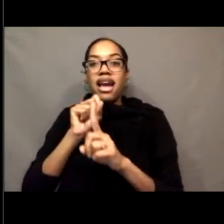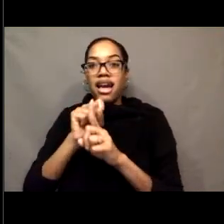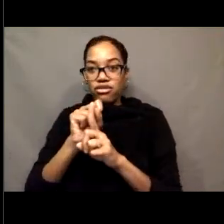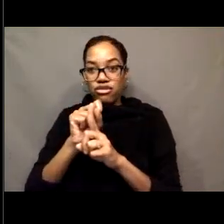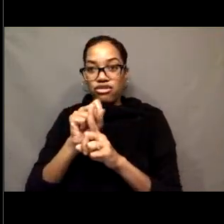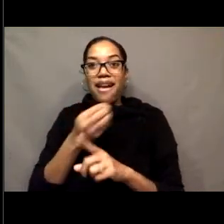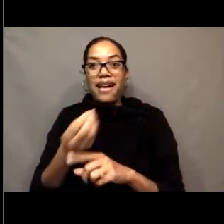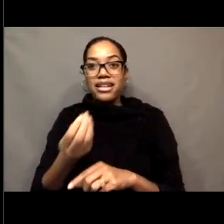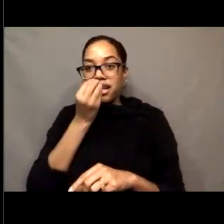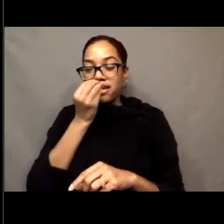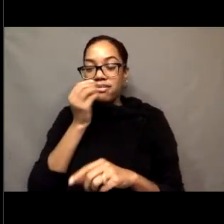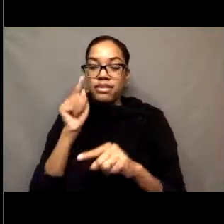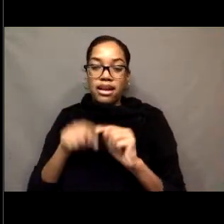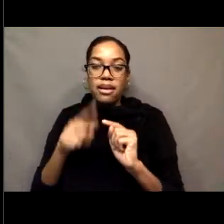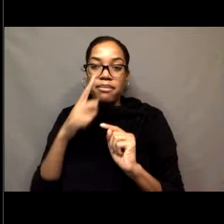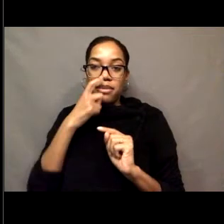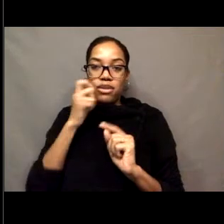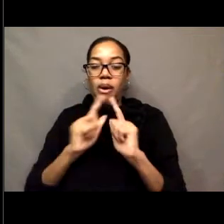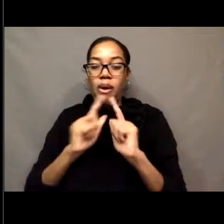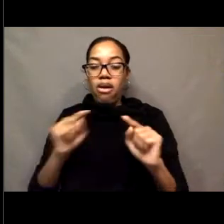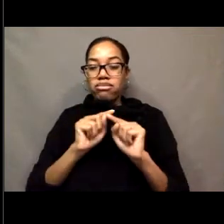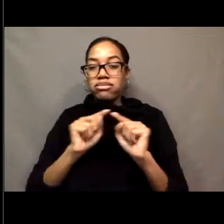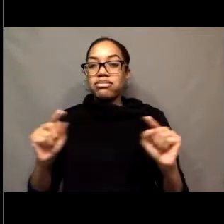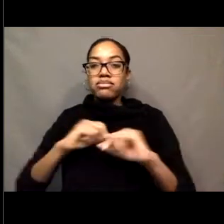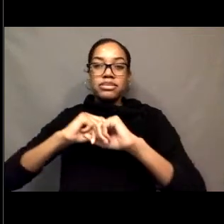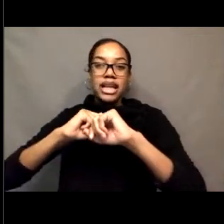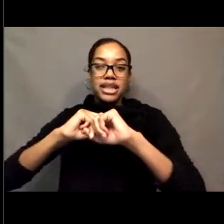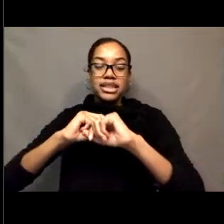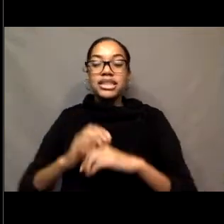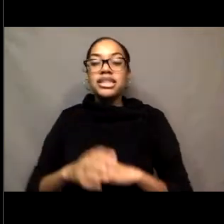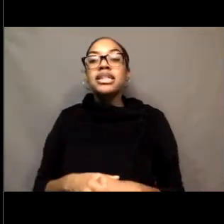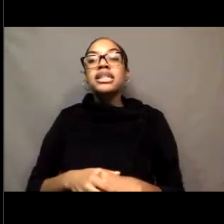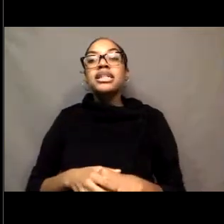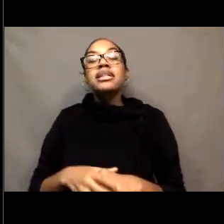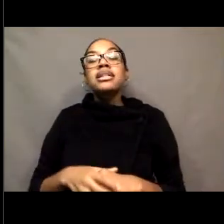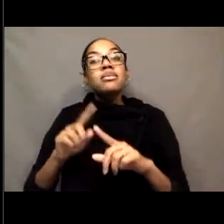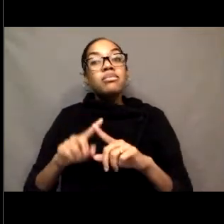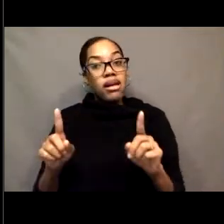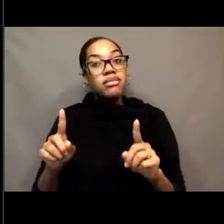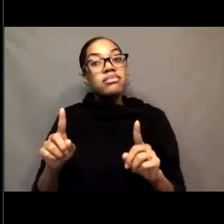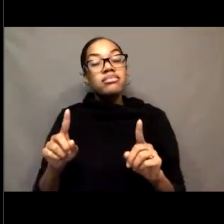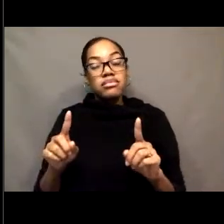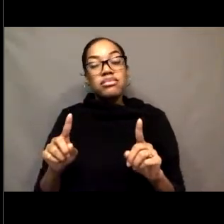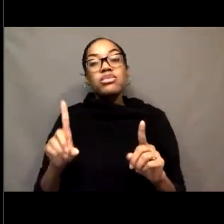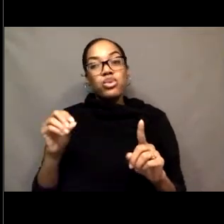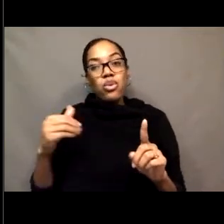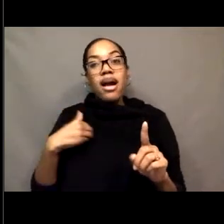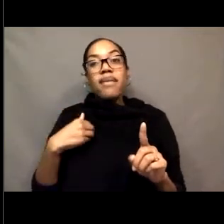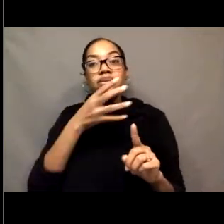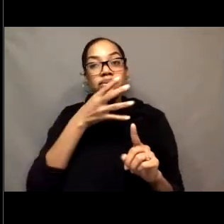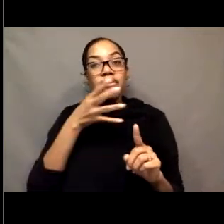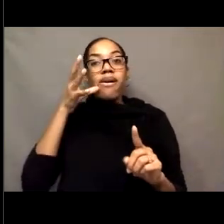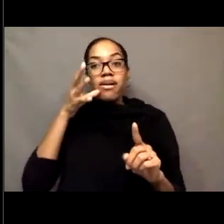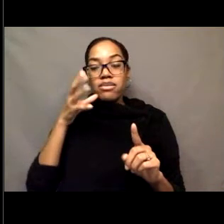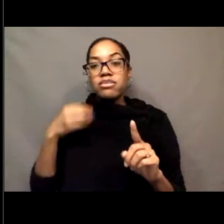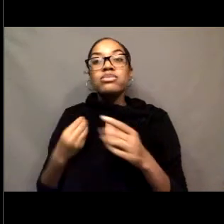they're all protected from that. But there are farms that grow abalone and sell them